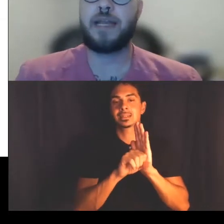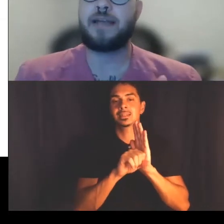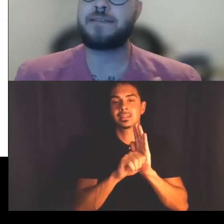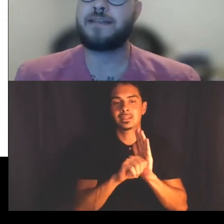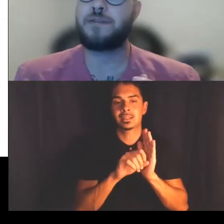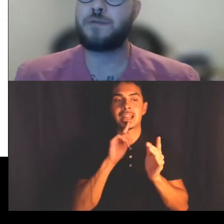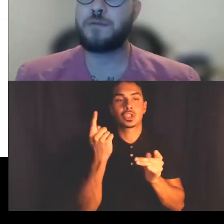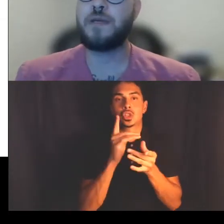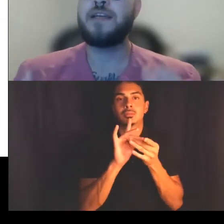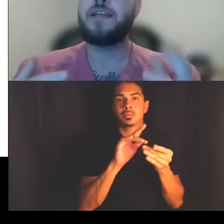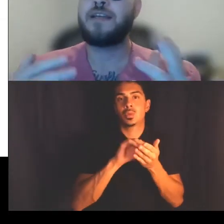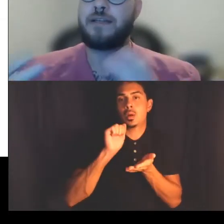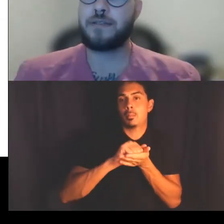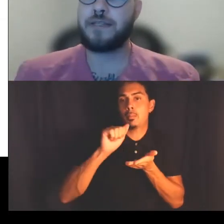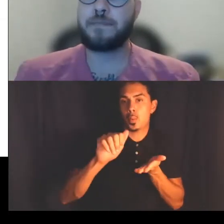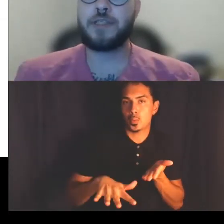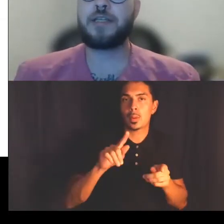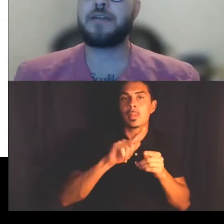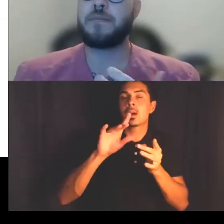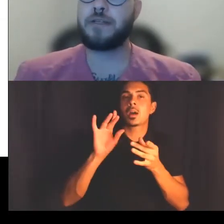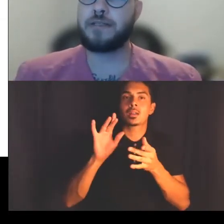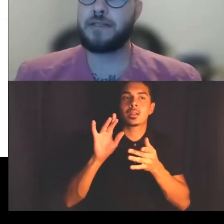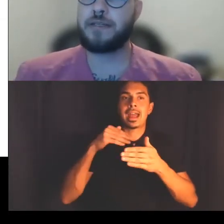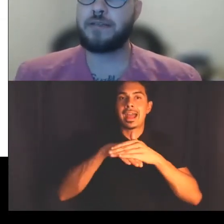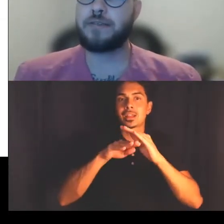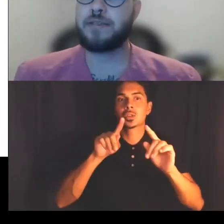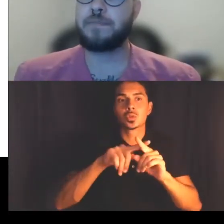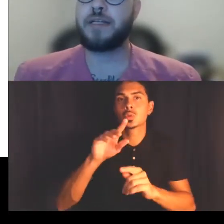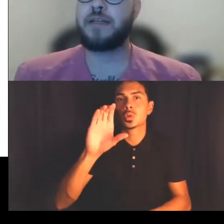but access to contraception, emergency contraception